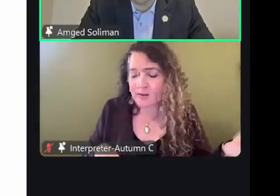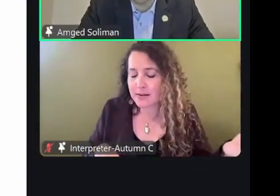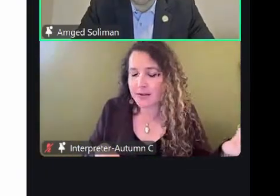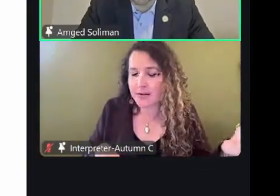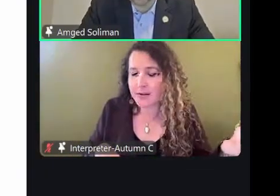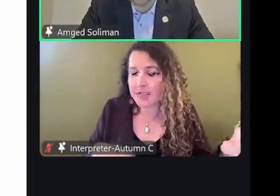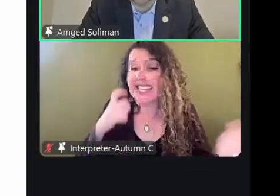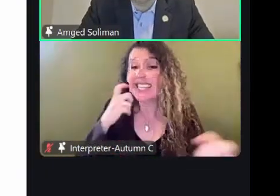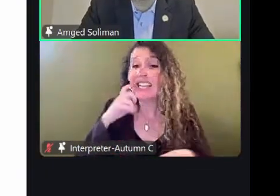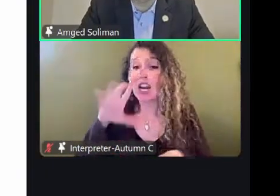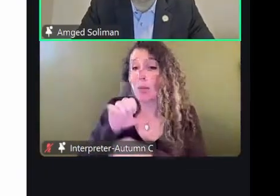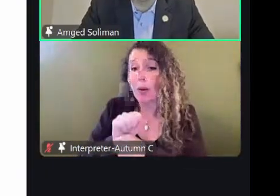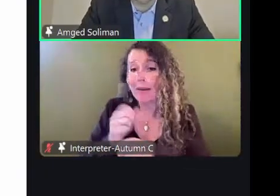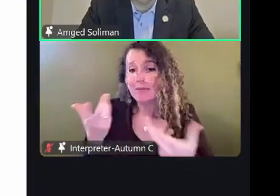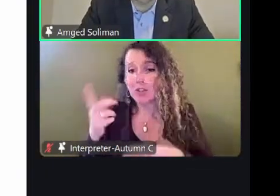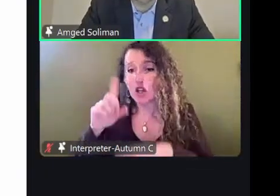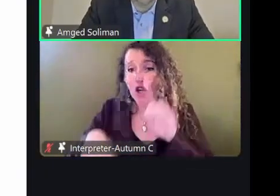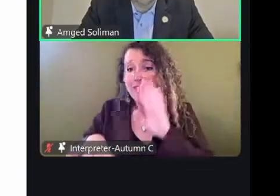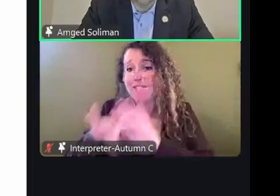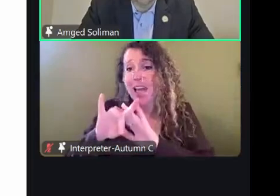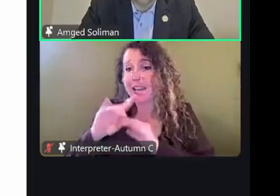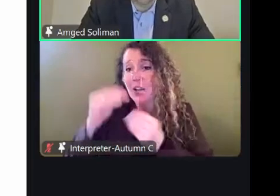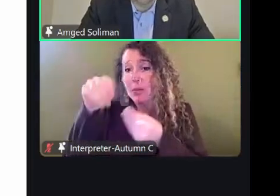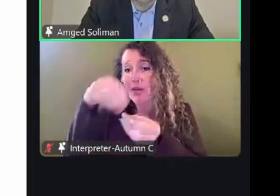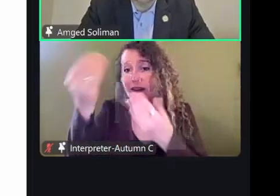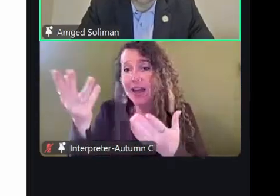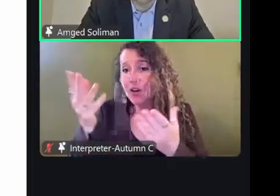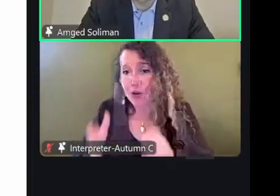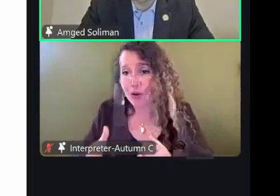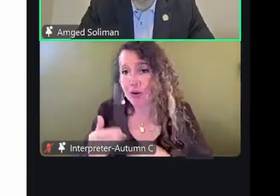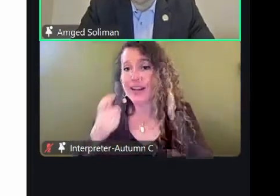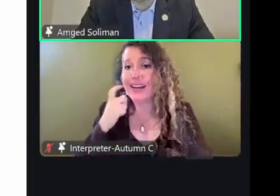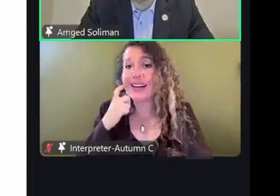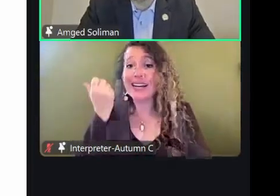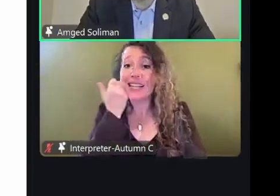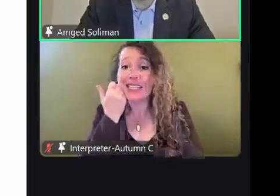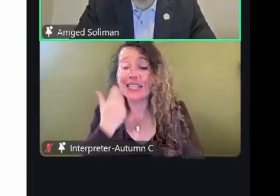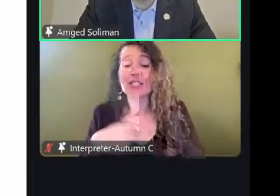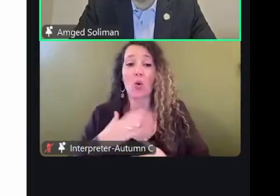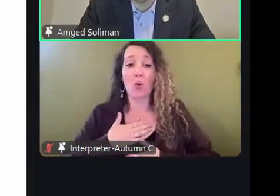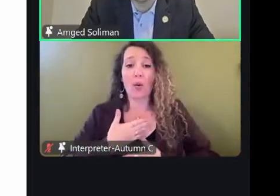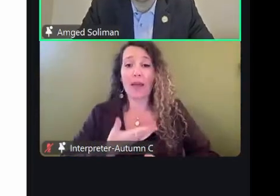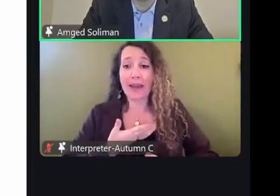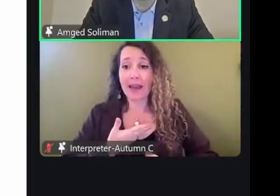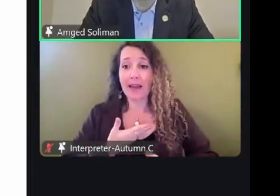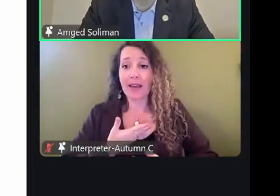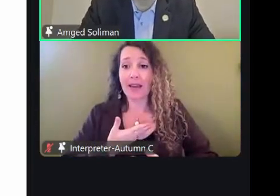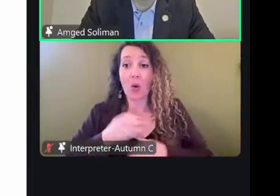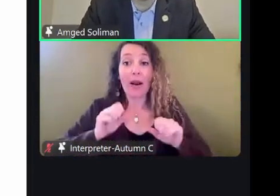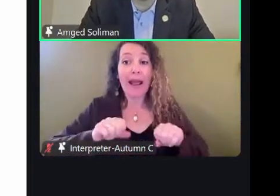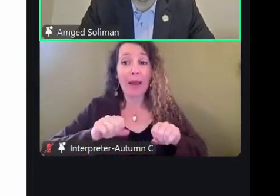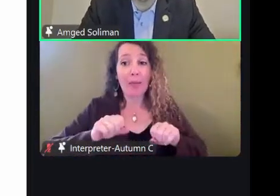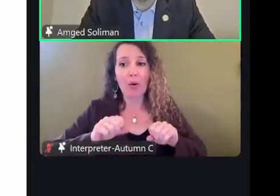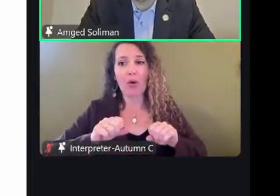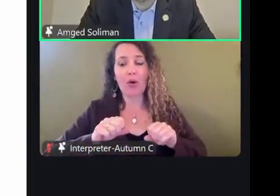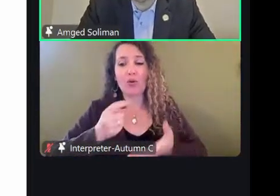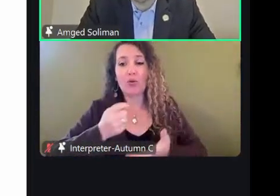dental appointment. She could not find a provider willing or able to treat her. Uh her mother was